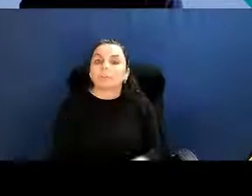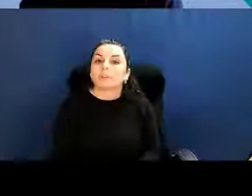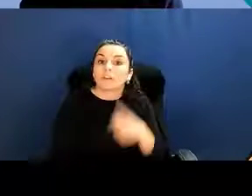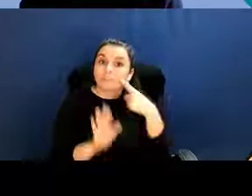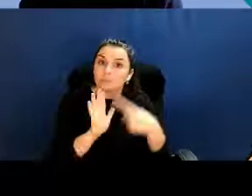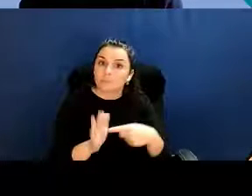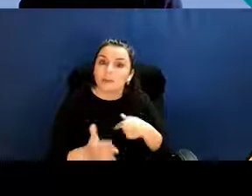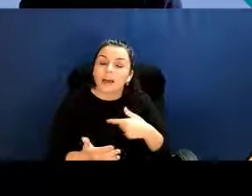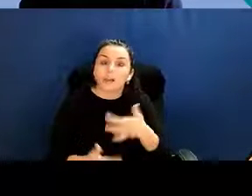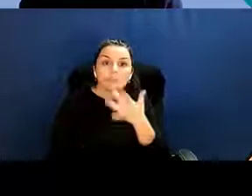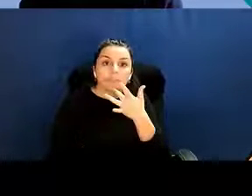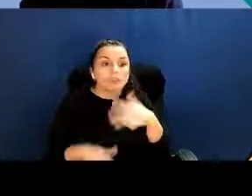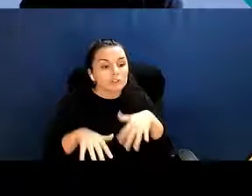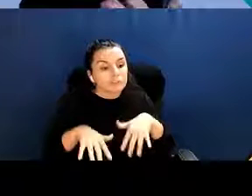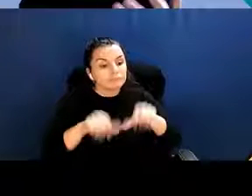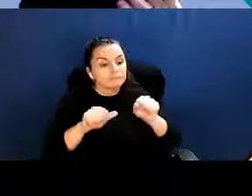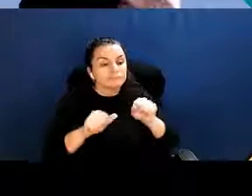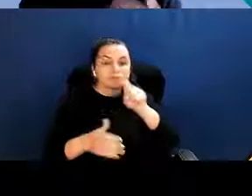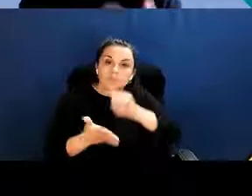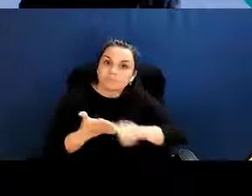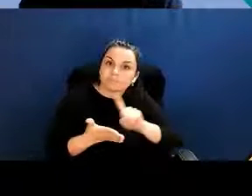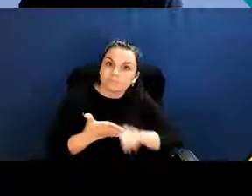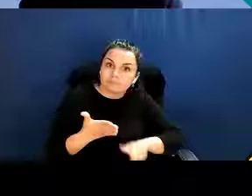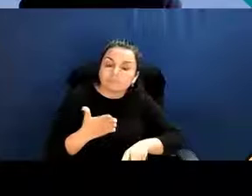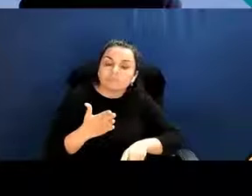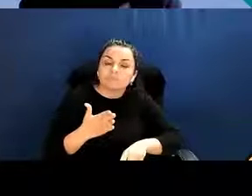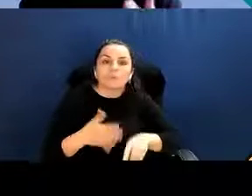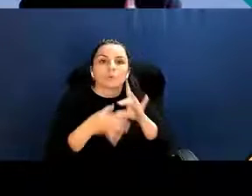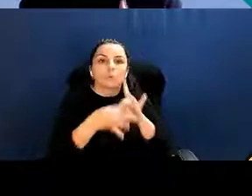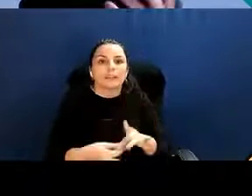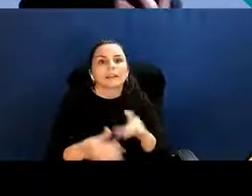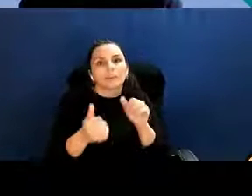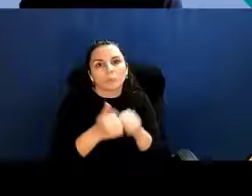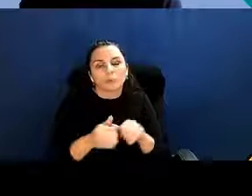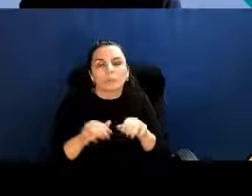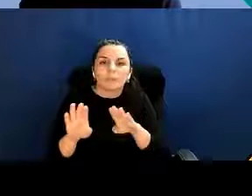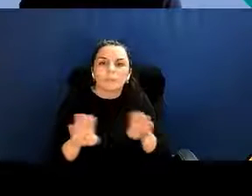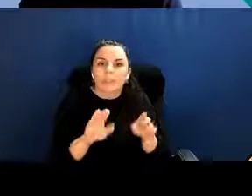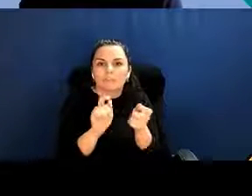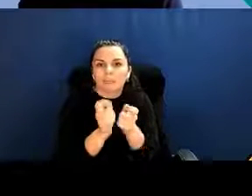the study on behavioral modification techniques and smoking cessation,